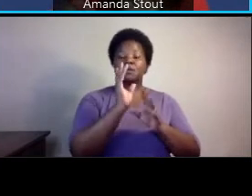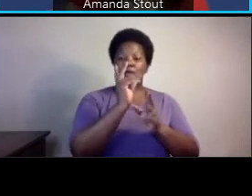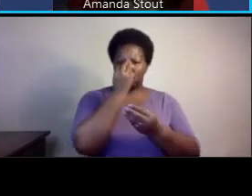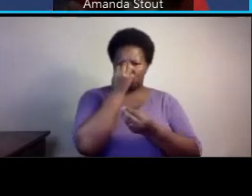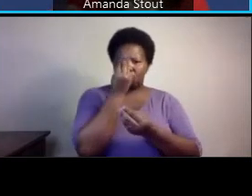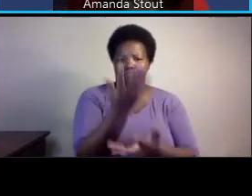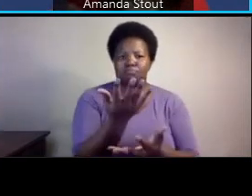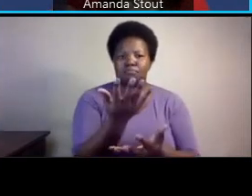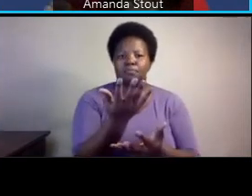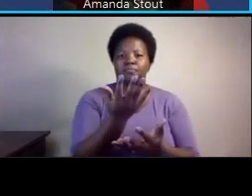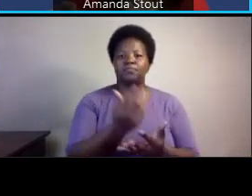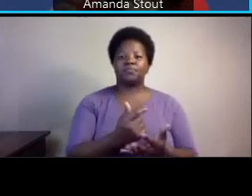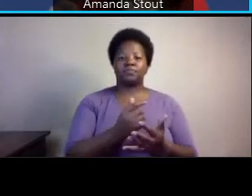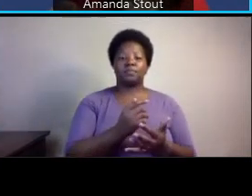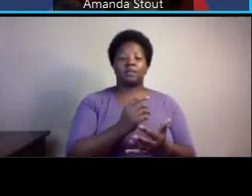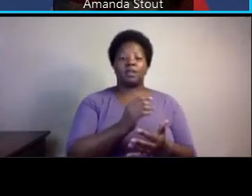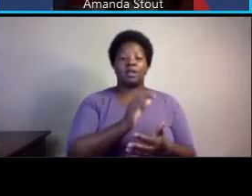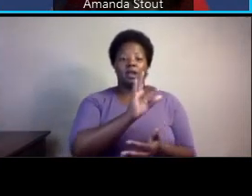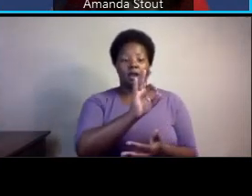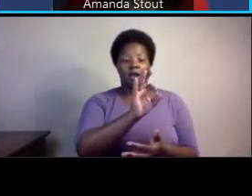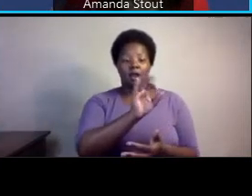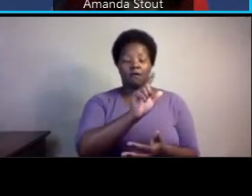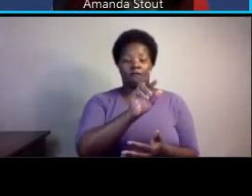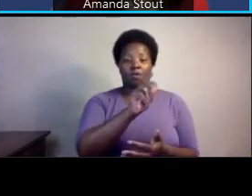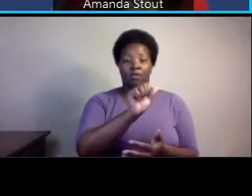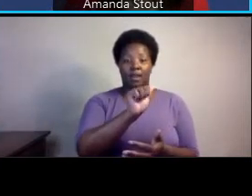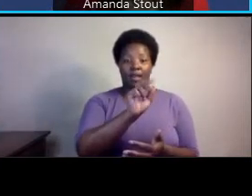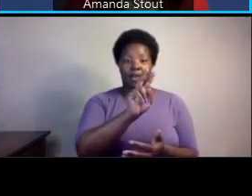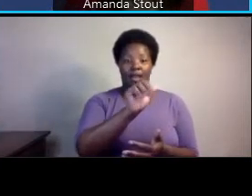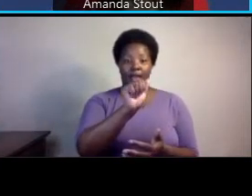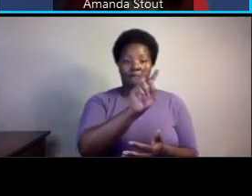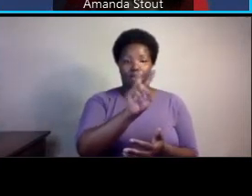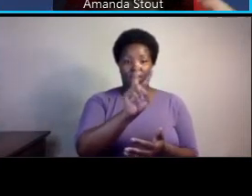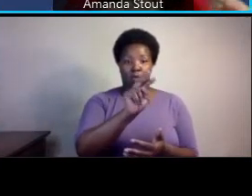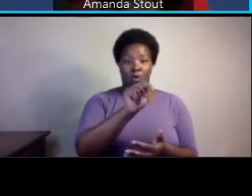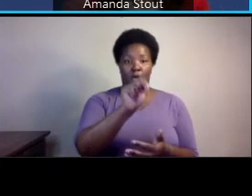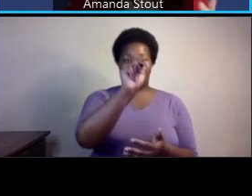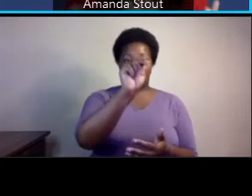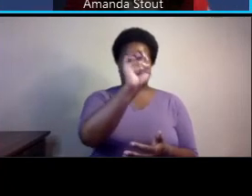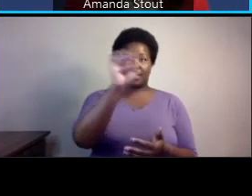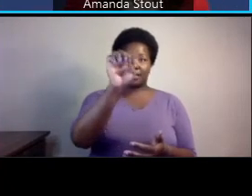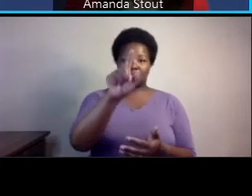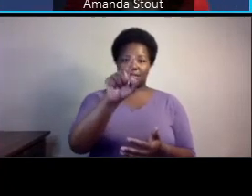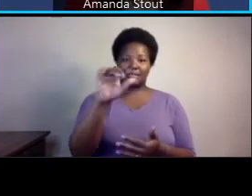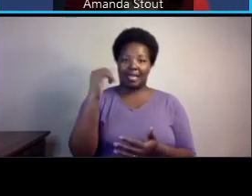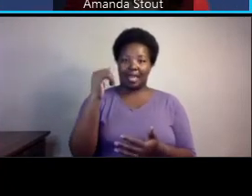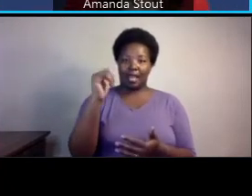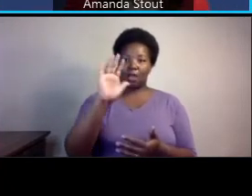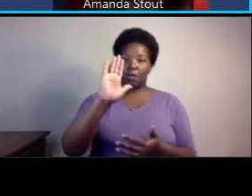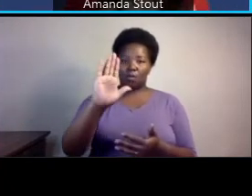florida avenue northeast showed in yellow here uh which plans to be um moved to be installed by